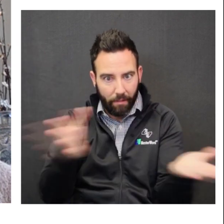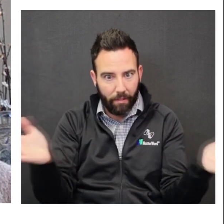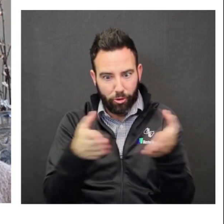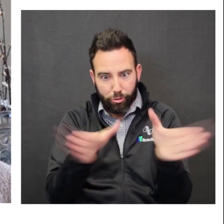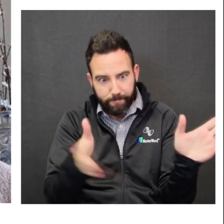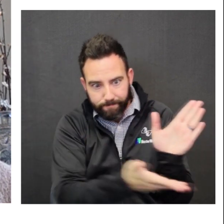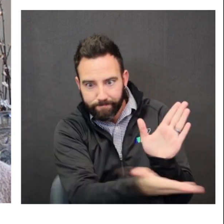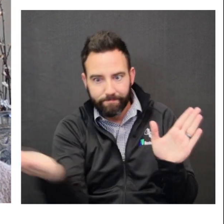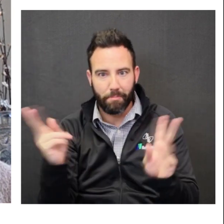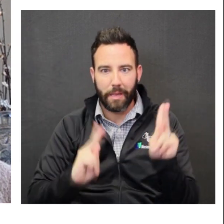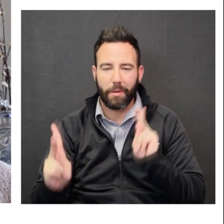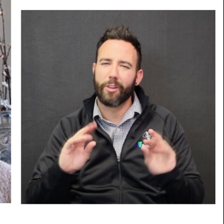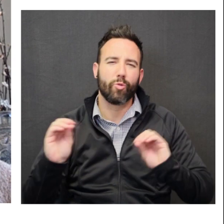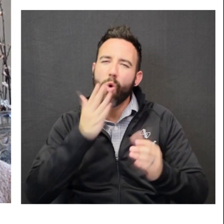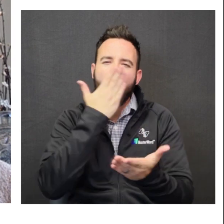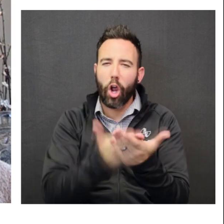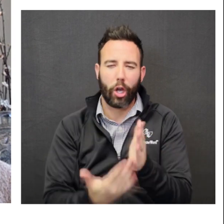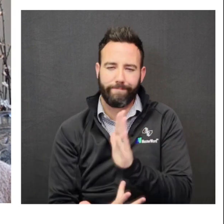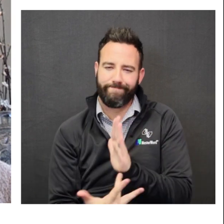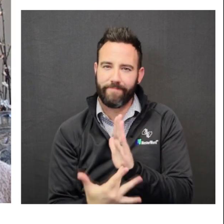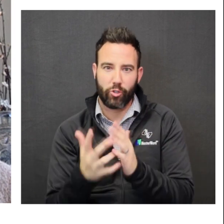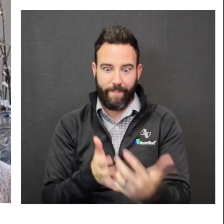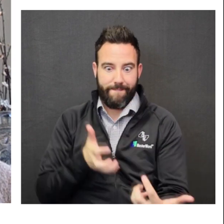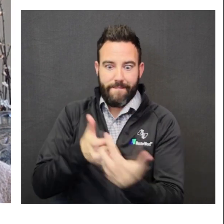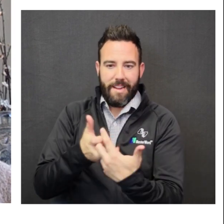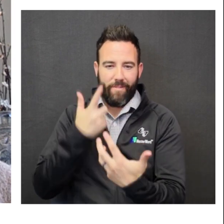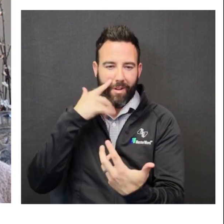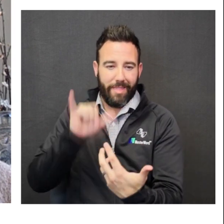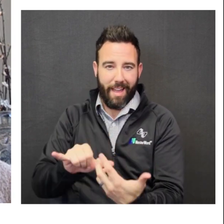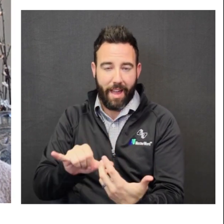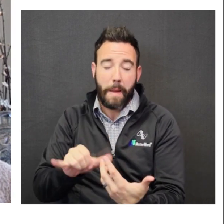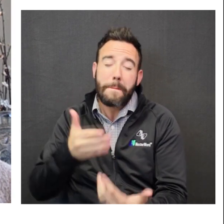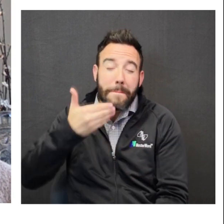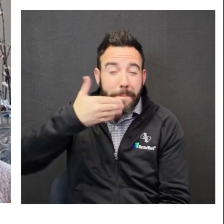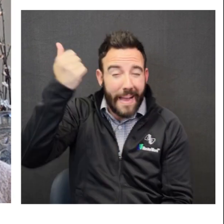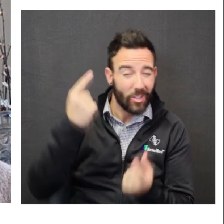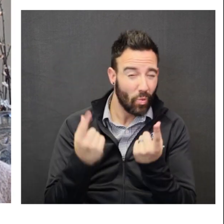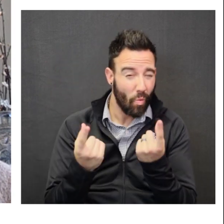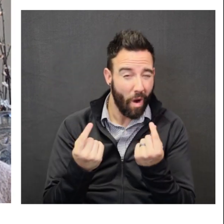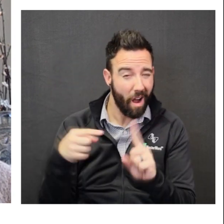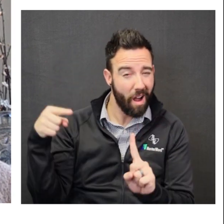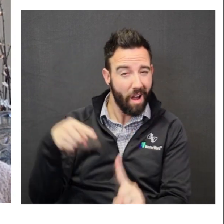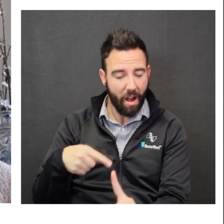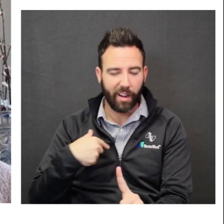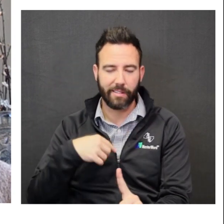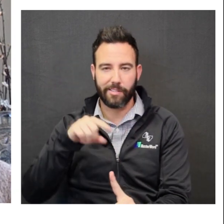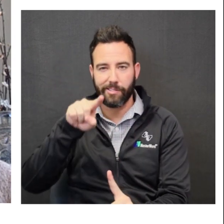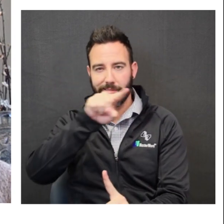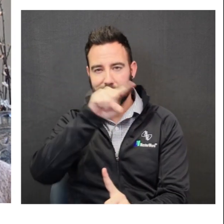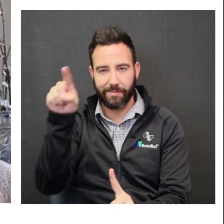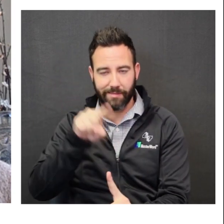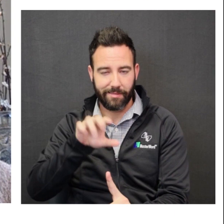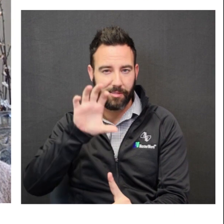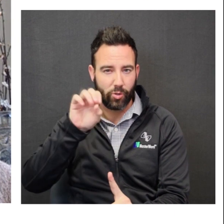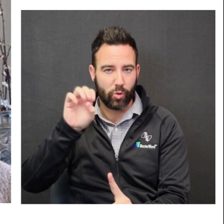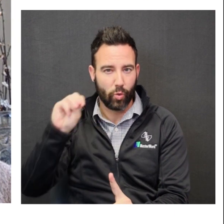like, we just, those, but the only kind of partial platform that has a solution for that is zoom. So, to answer and I'm just gonna, I'm